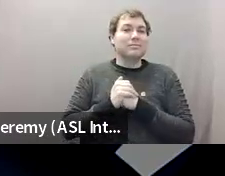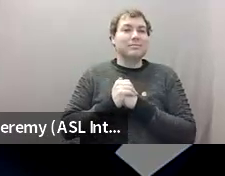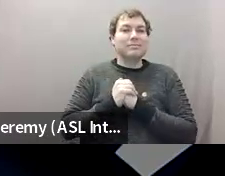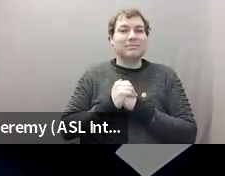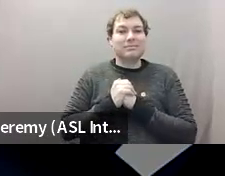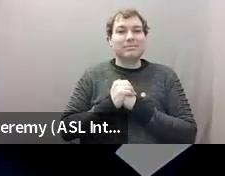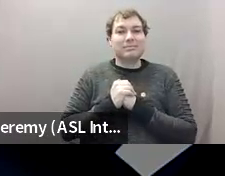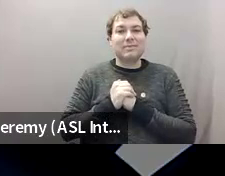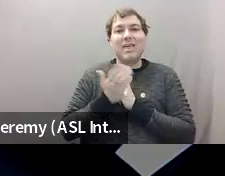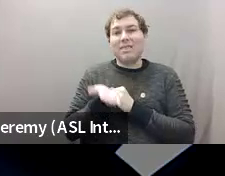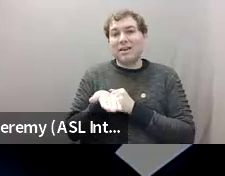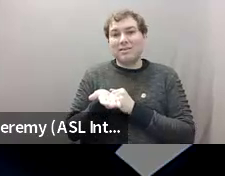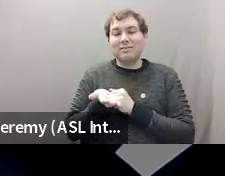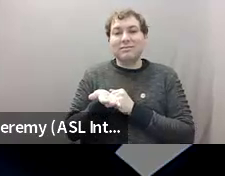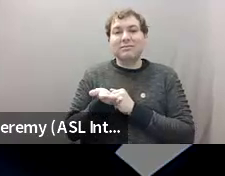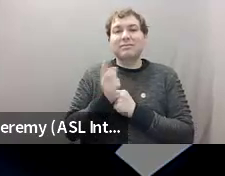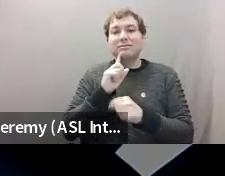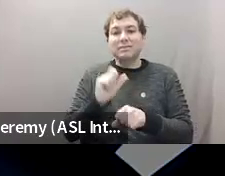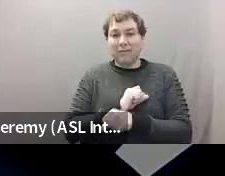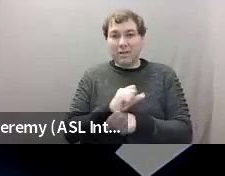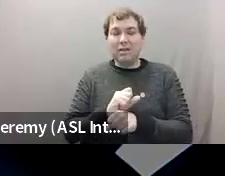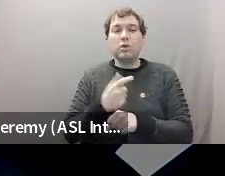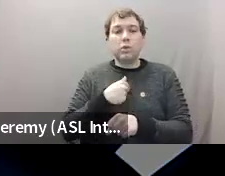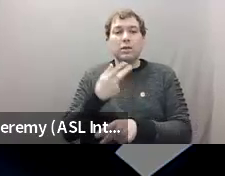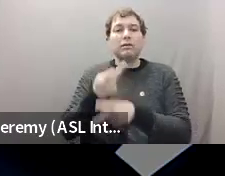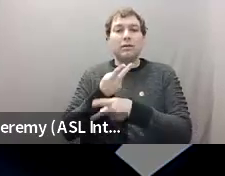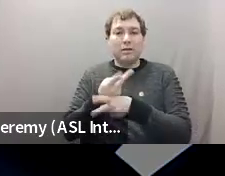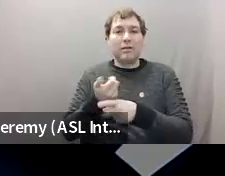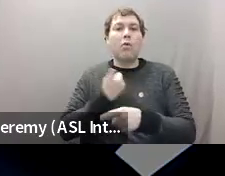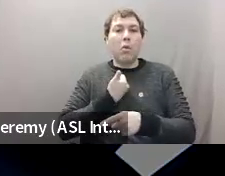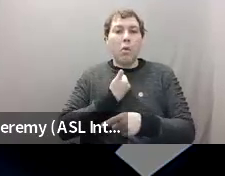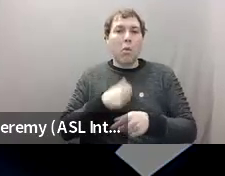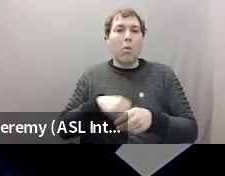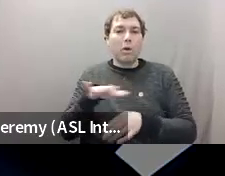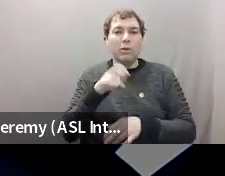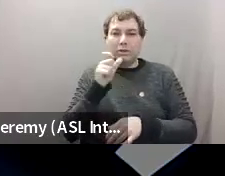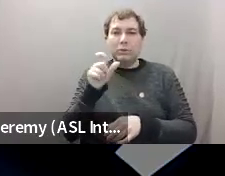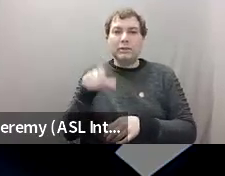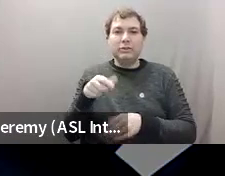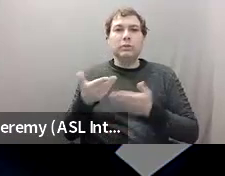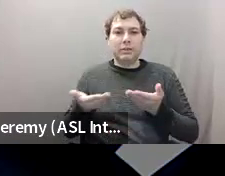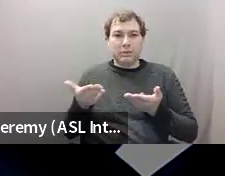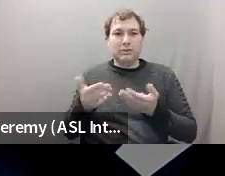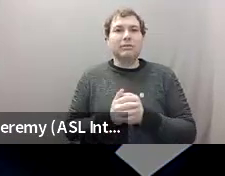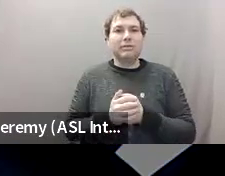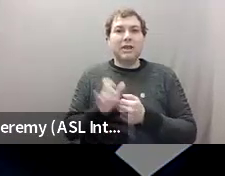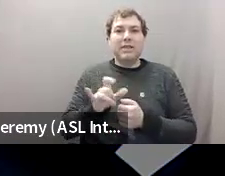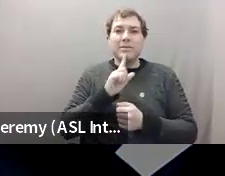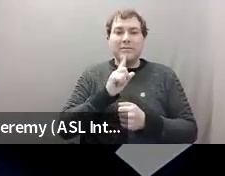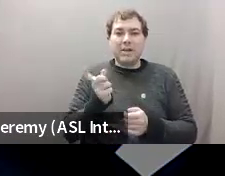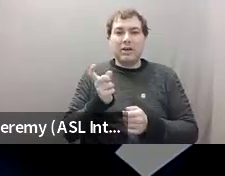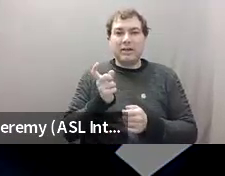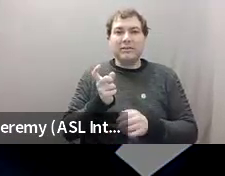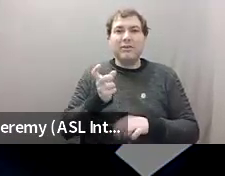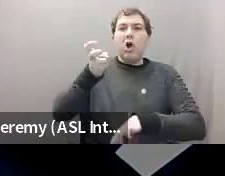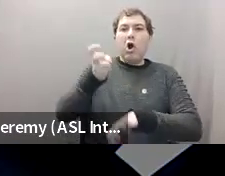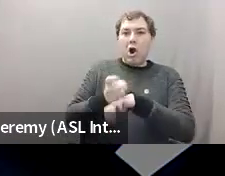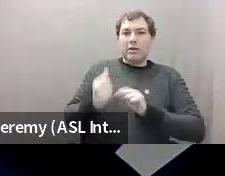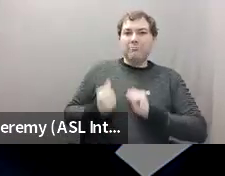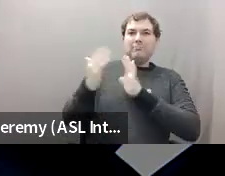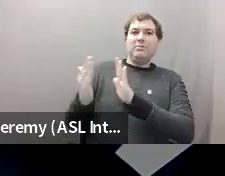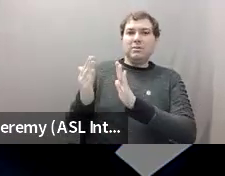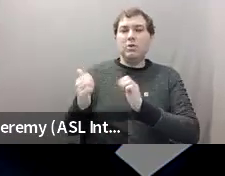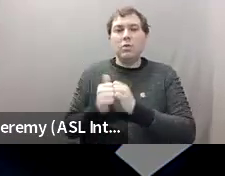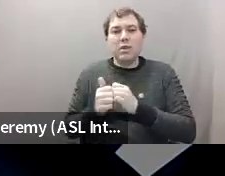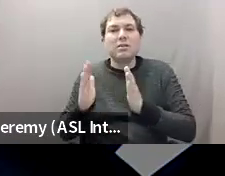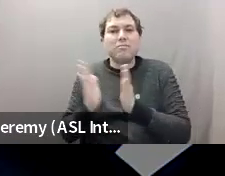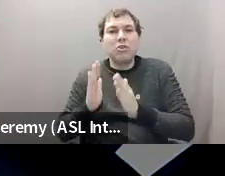Jen Hawkinson: they definitely we take care of our own, and we do not need you here. So that has been super difficult in our smaller communities, too, because